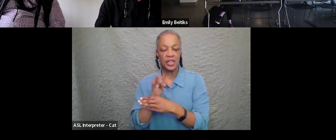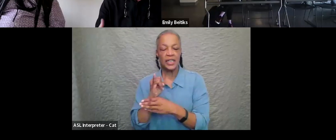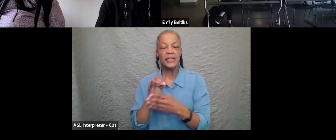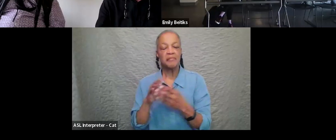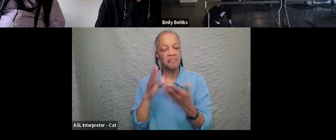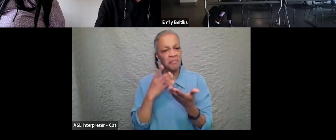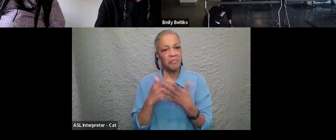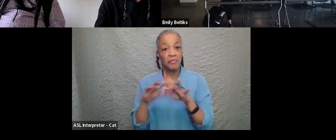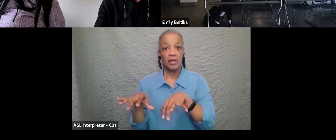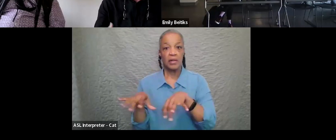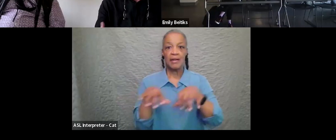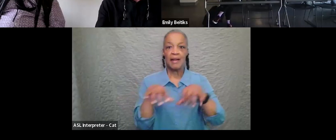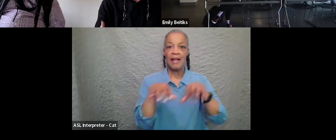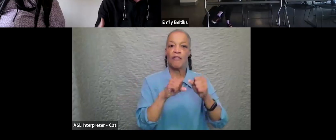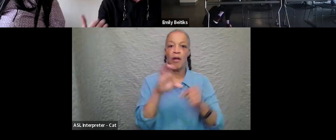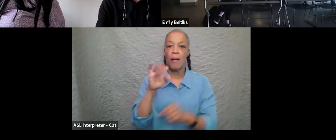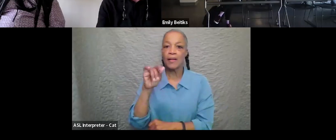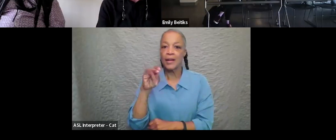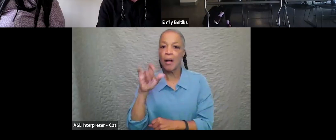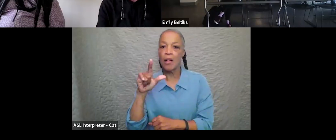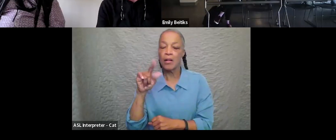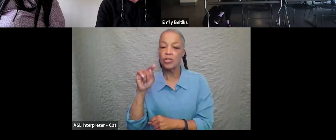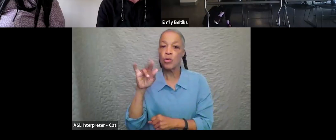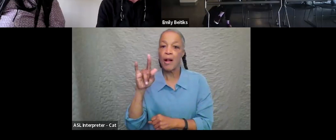takeover of clinical trials by the pharmaceutical industry,